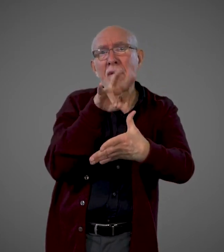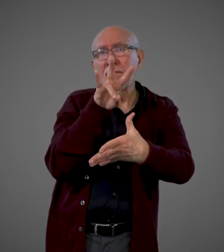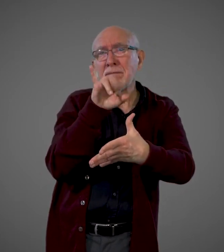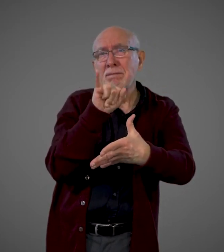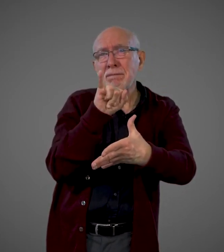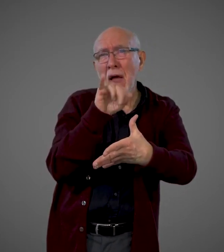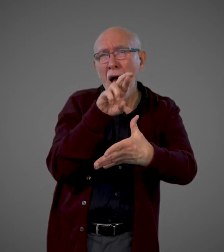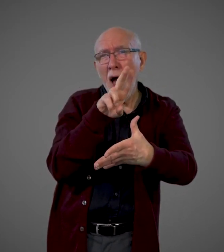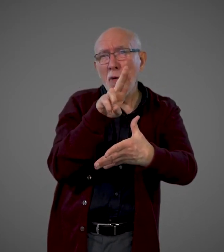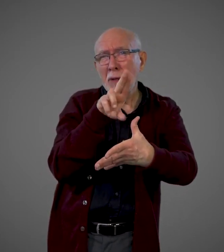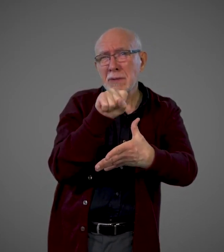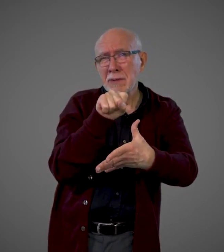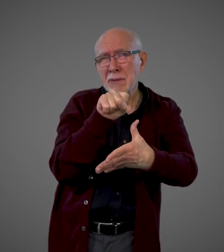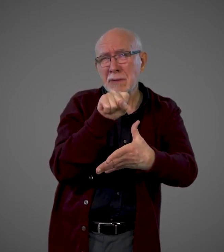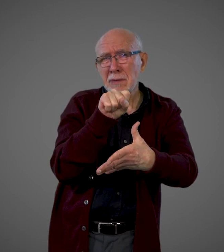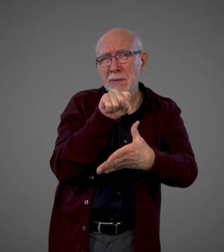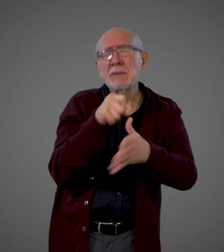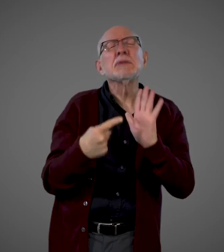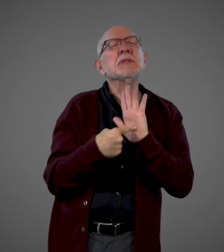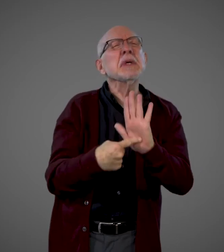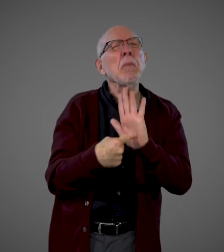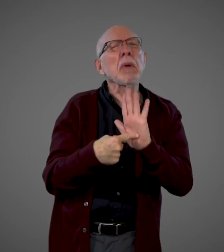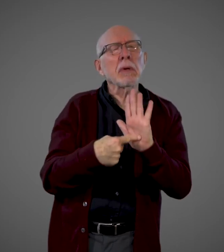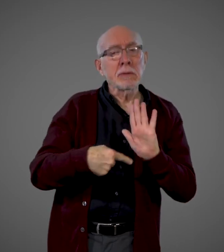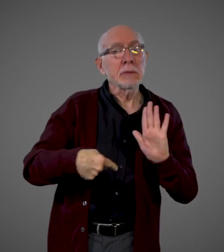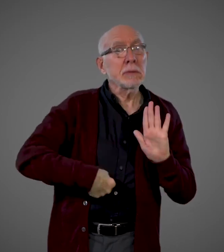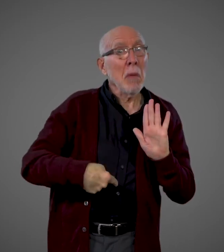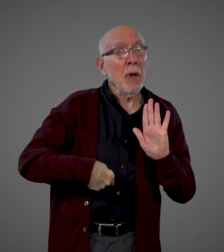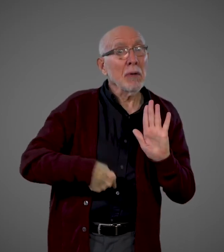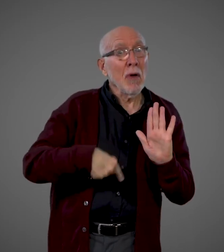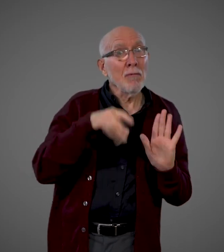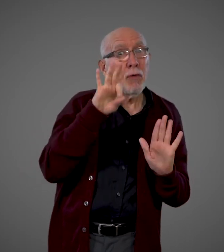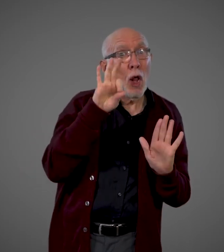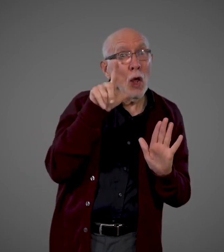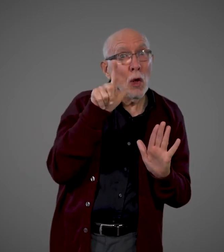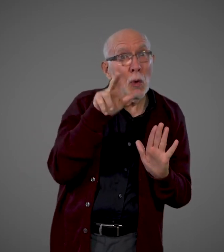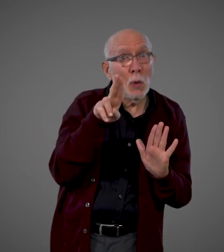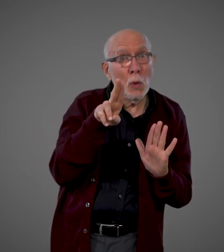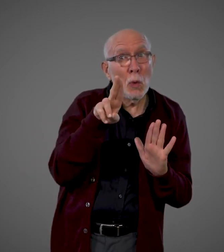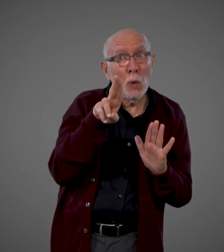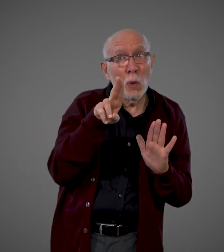You may have a virus, like a stomach flu